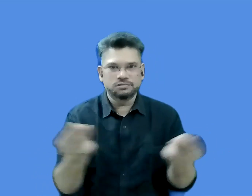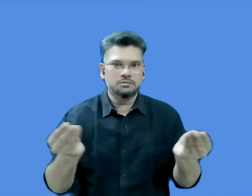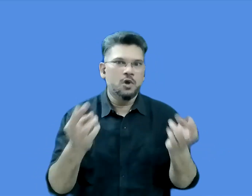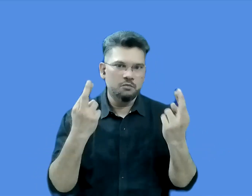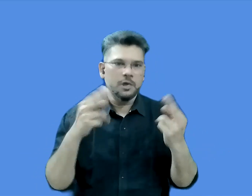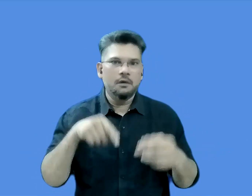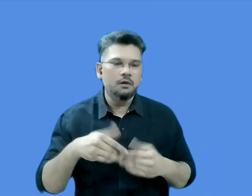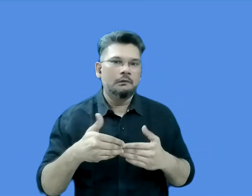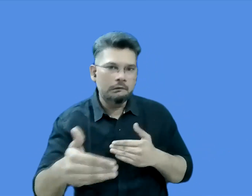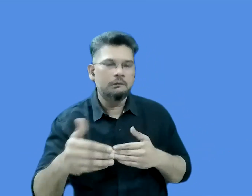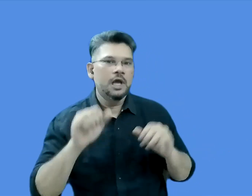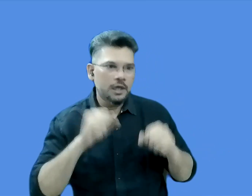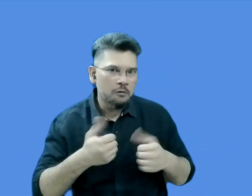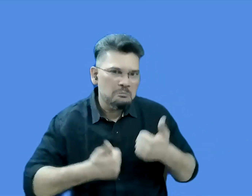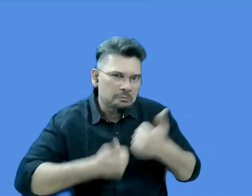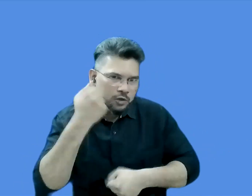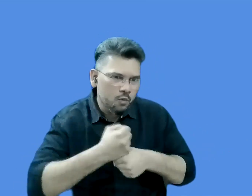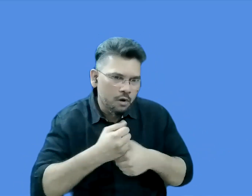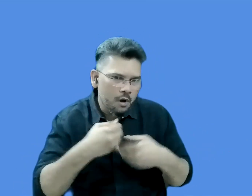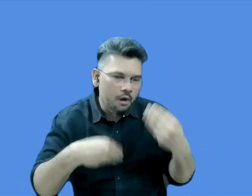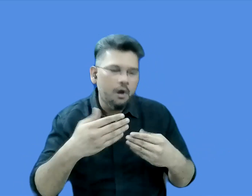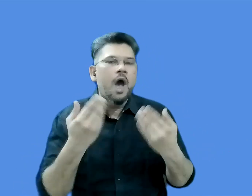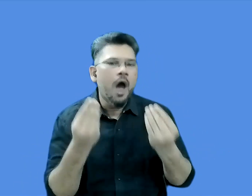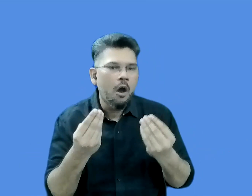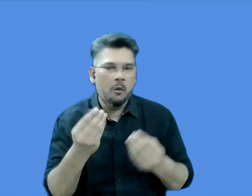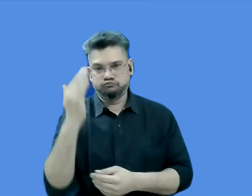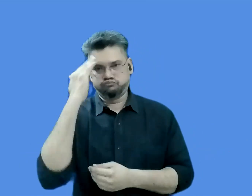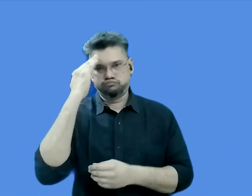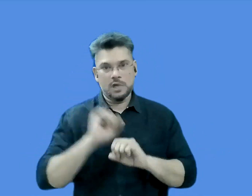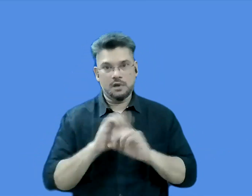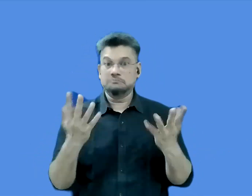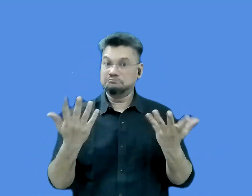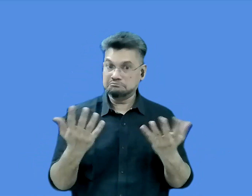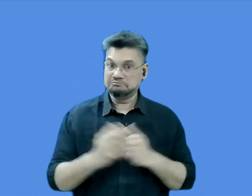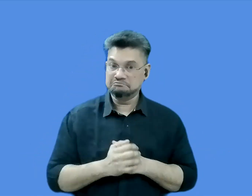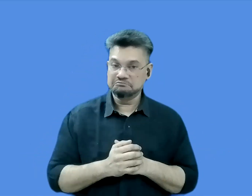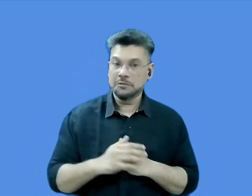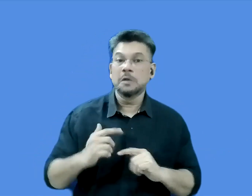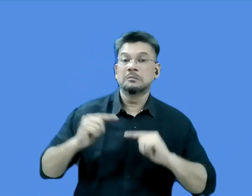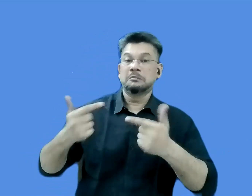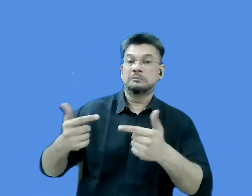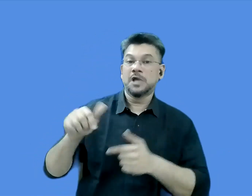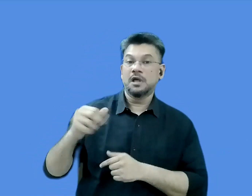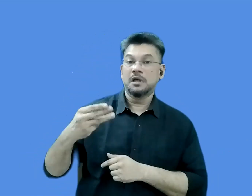So that is how we tackle the part on the best practices, and maybe I can pass it over to